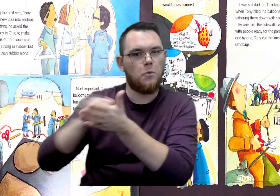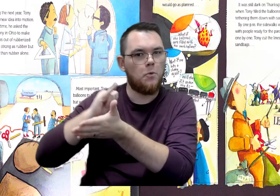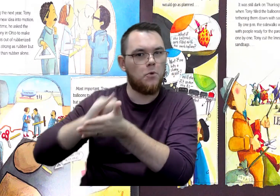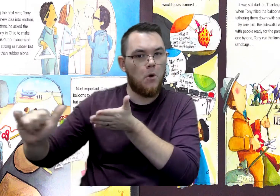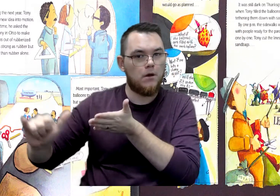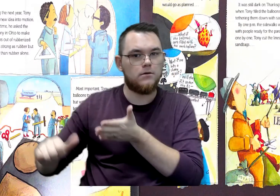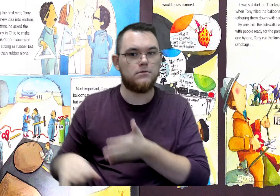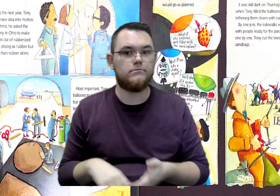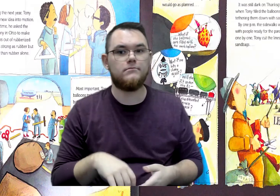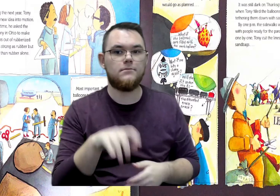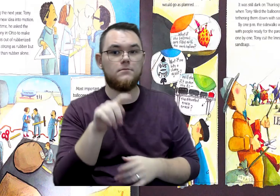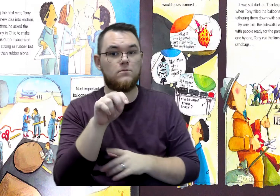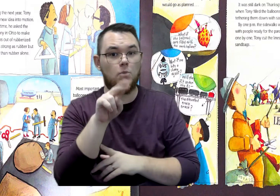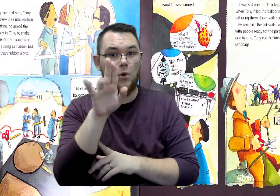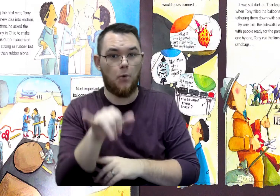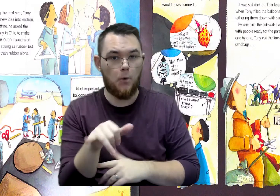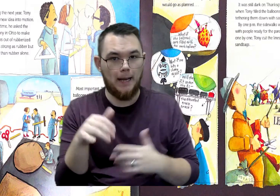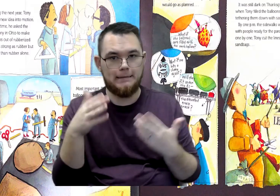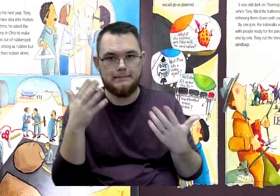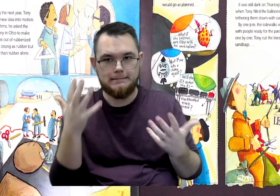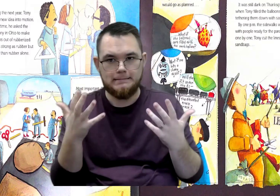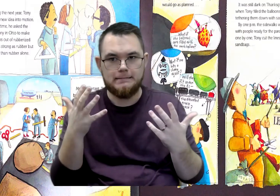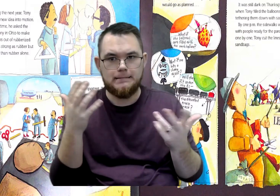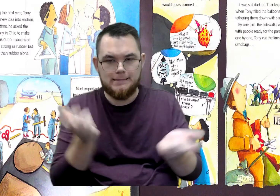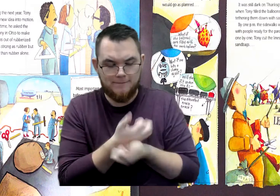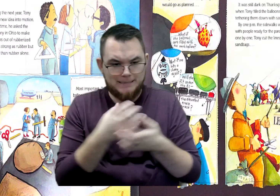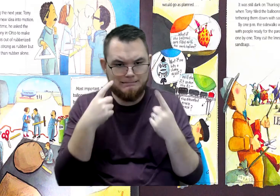Tony did not know if everything would go as planned…